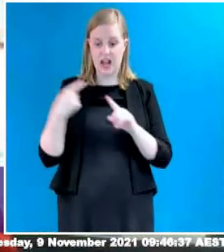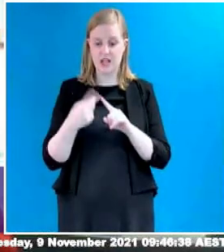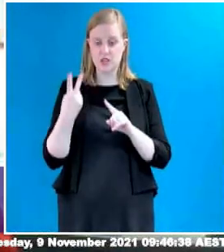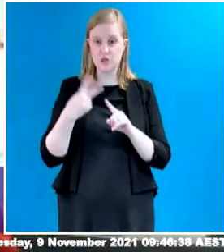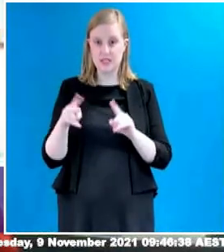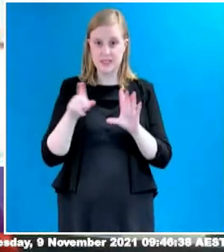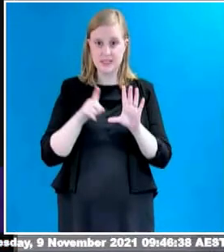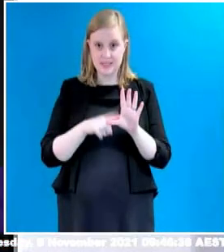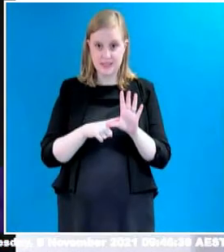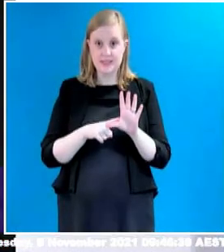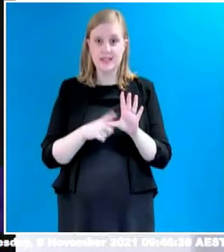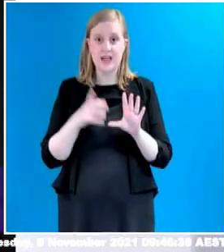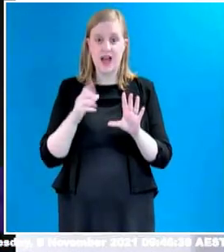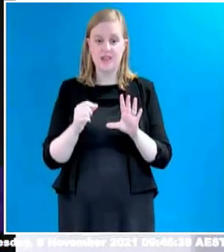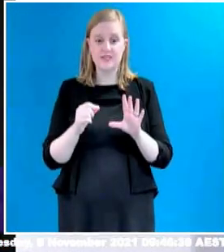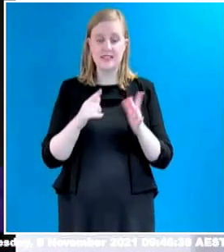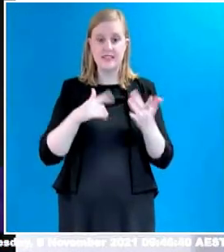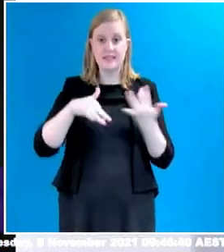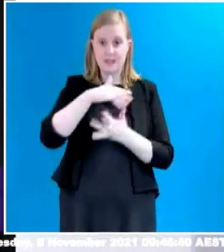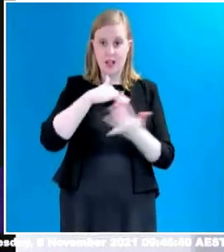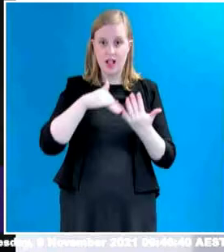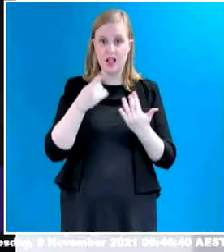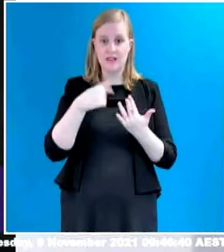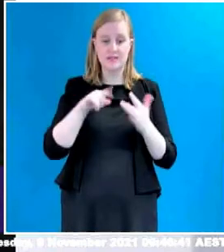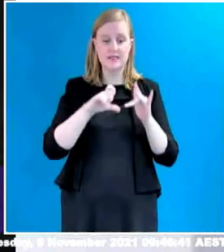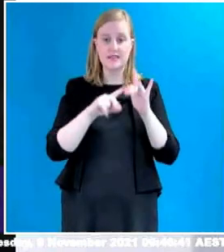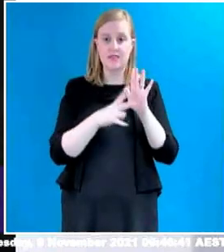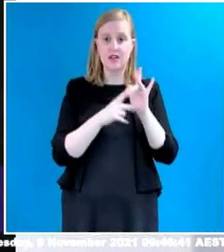social and cultural rights, all fit together?